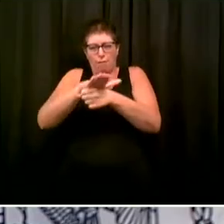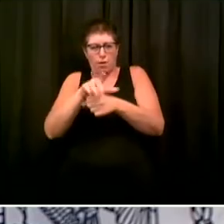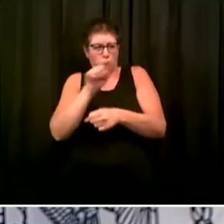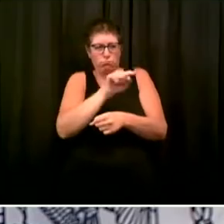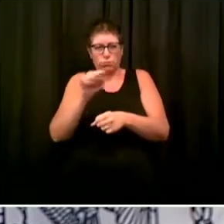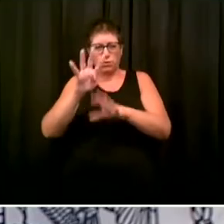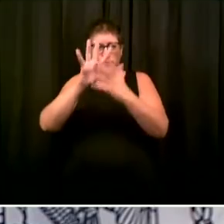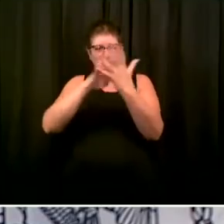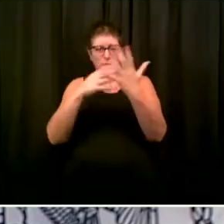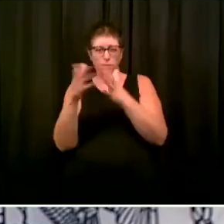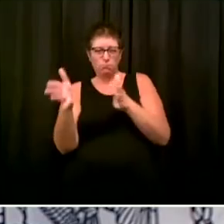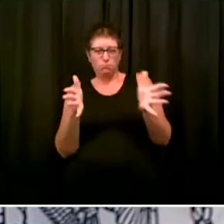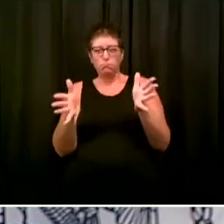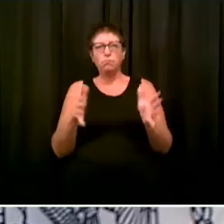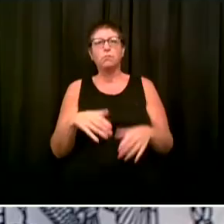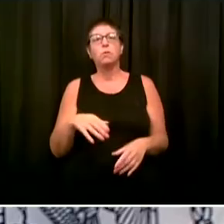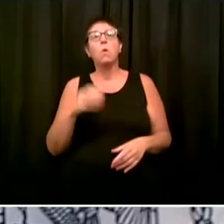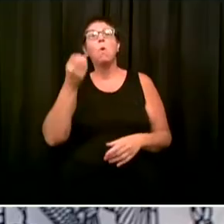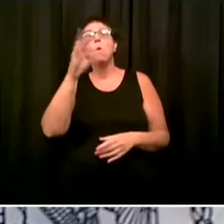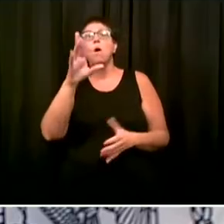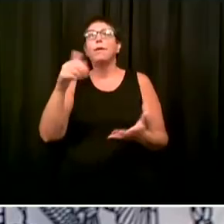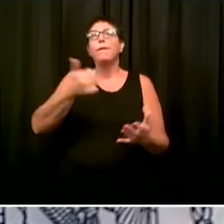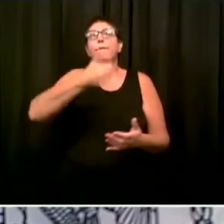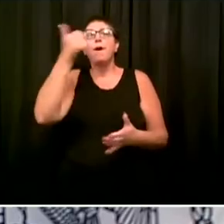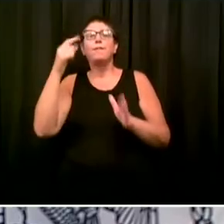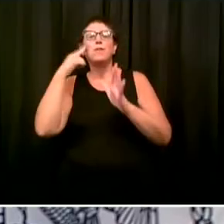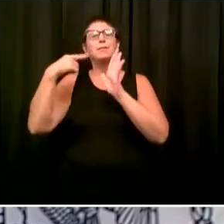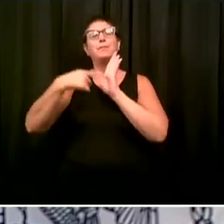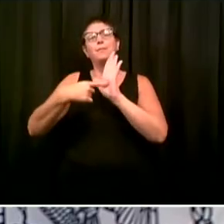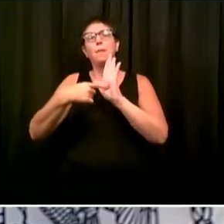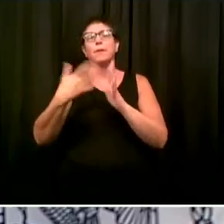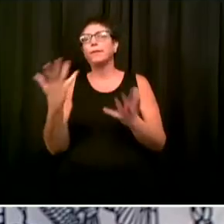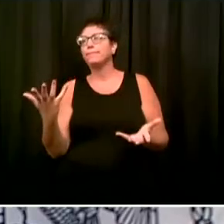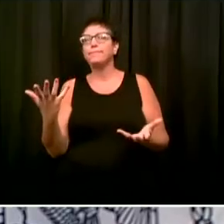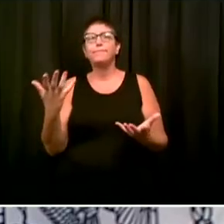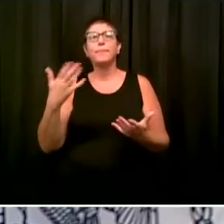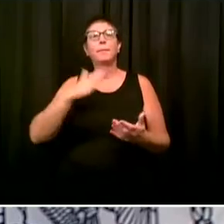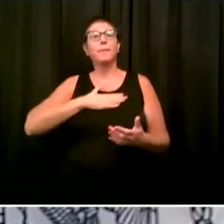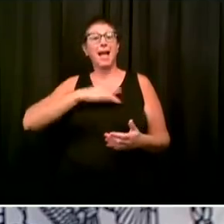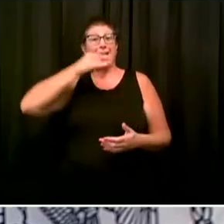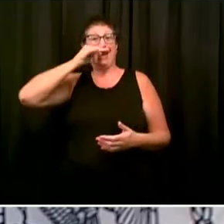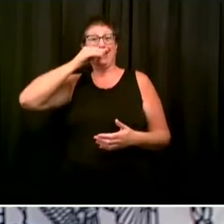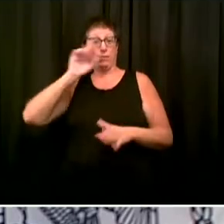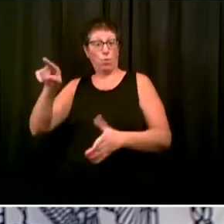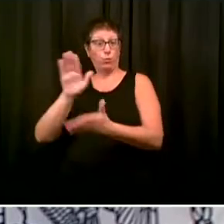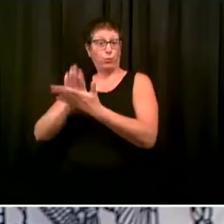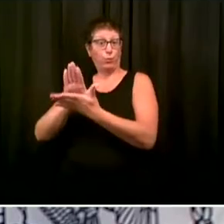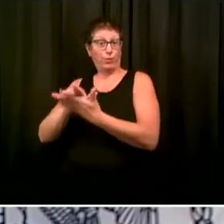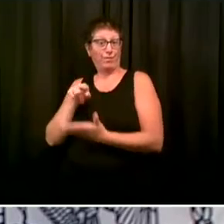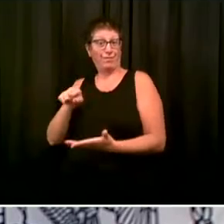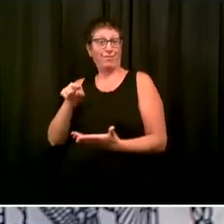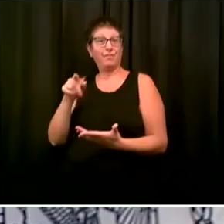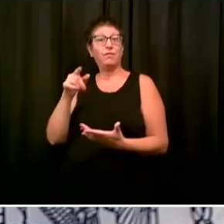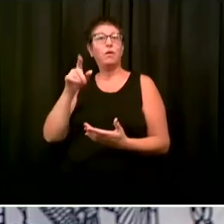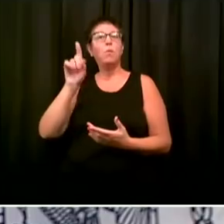WHAT USED TO BE A PLACE